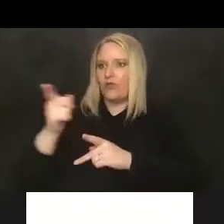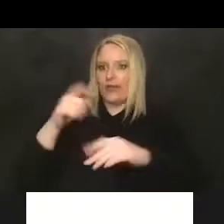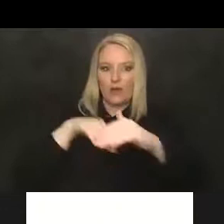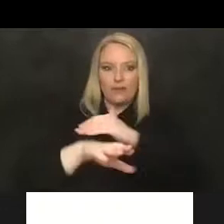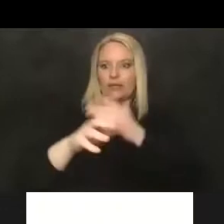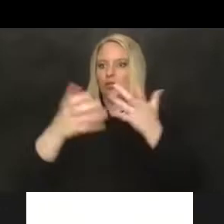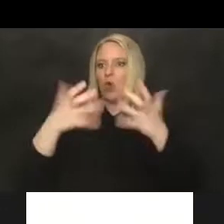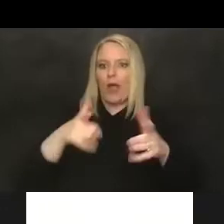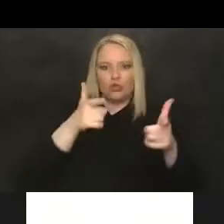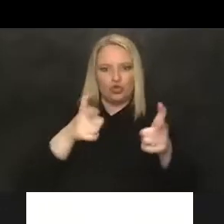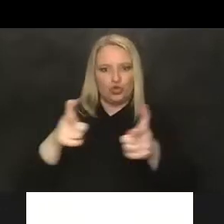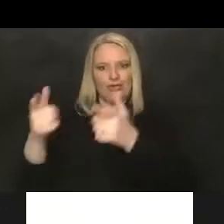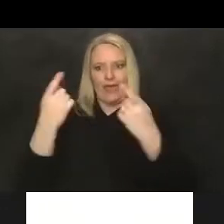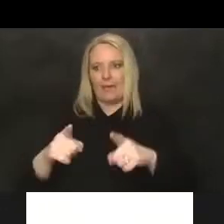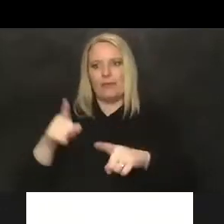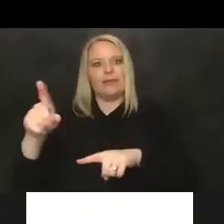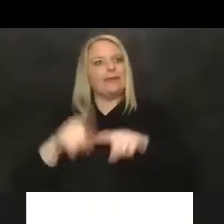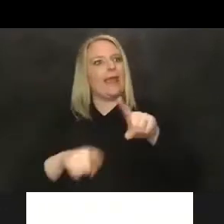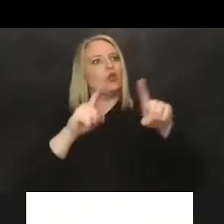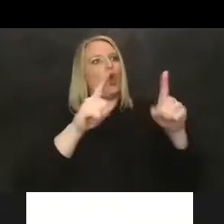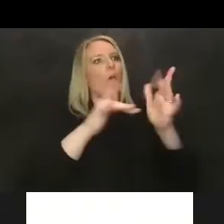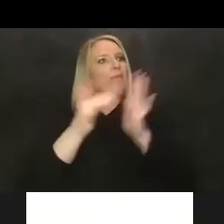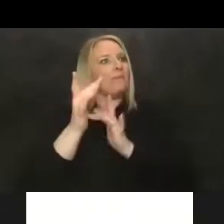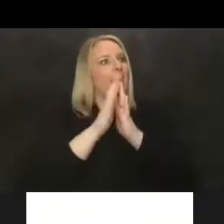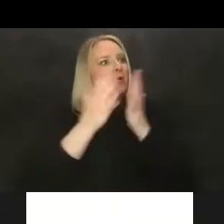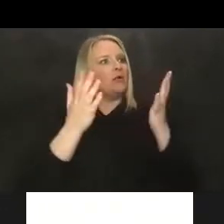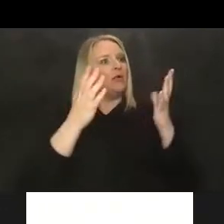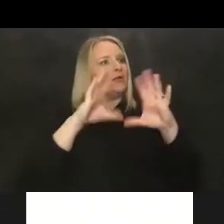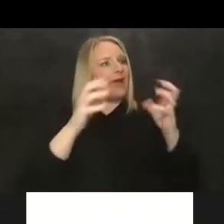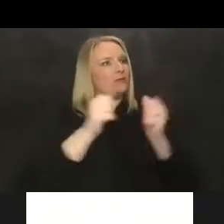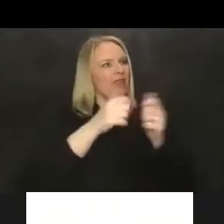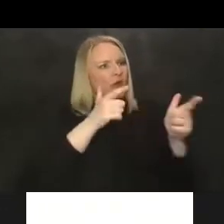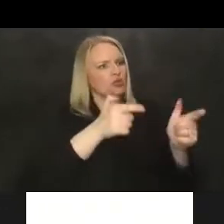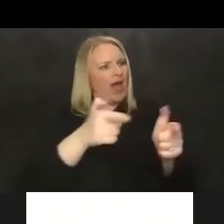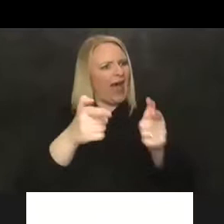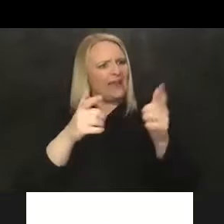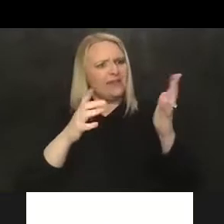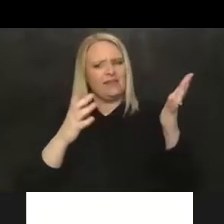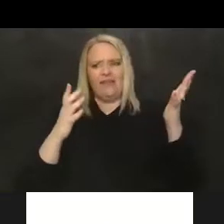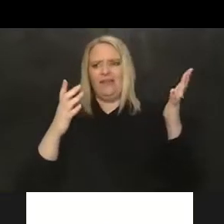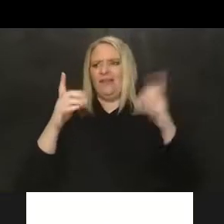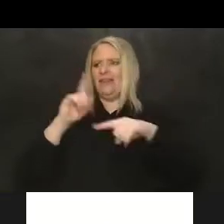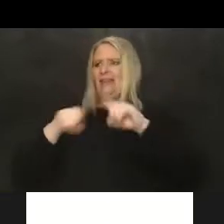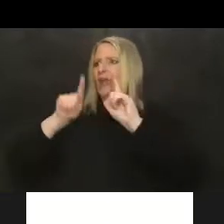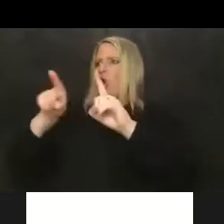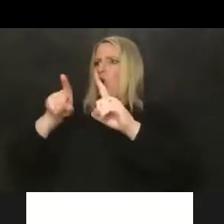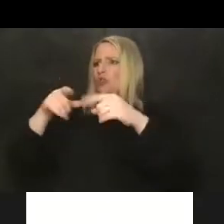to bible class without being shot, we can't go to get a bag of Skittles without being shot, so when